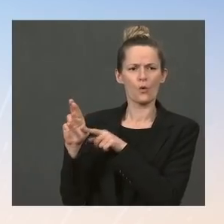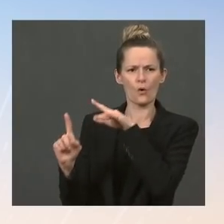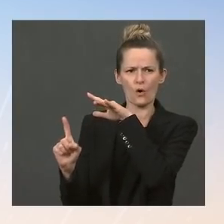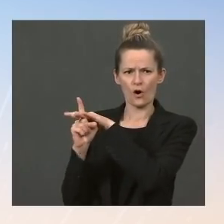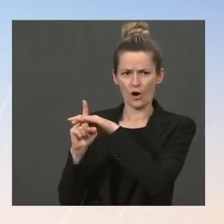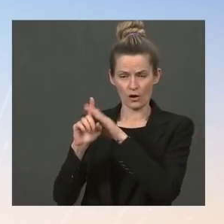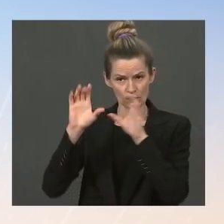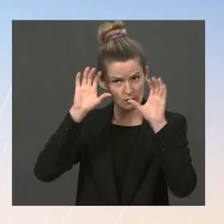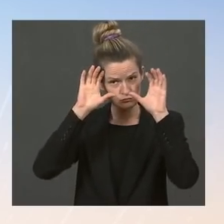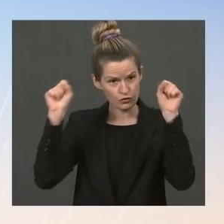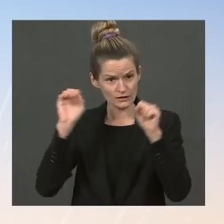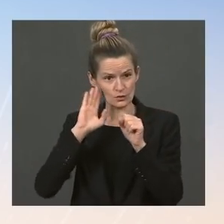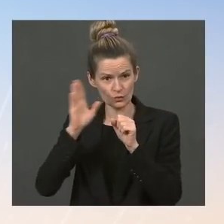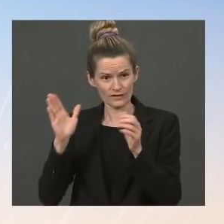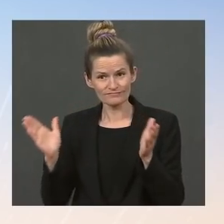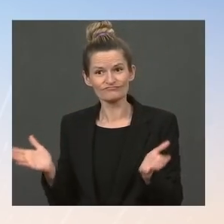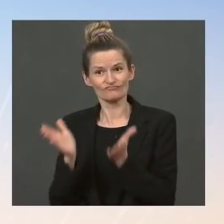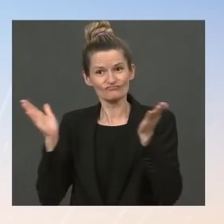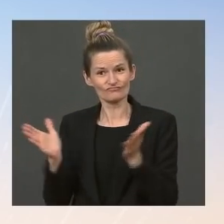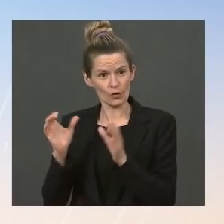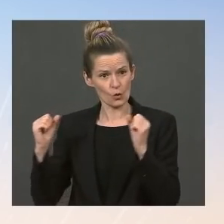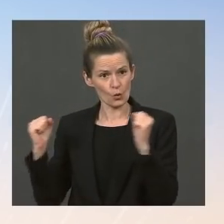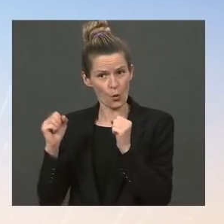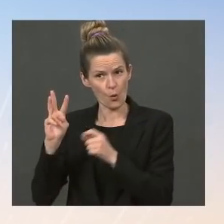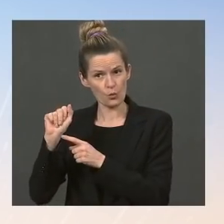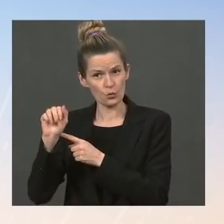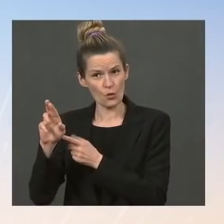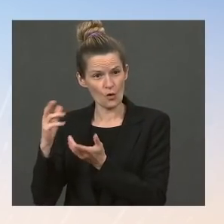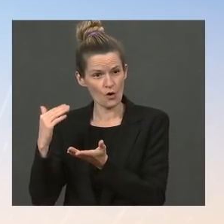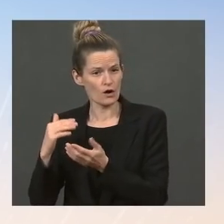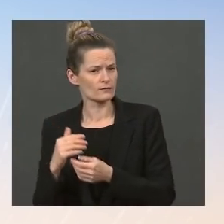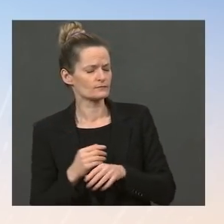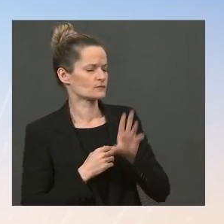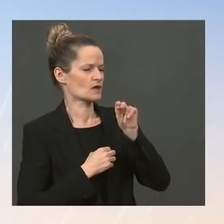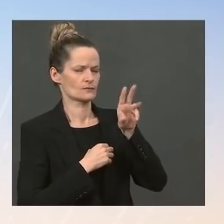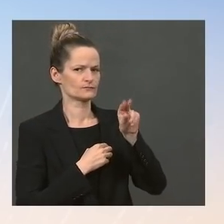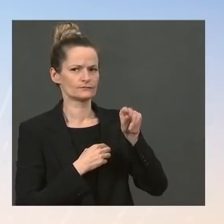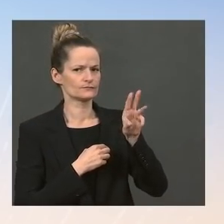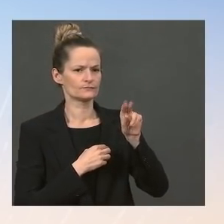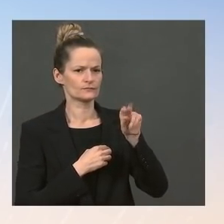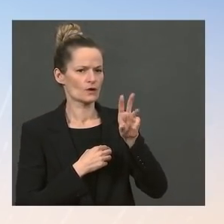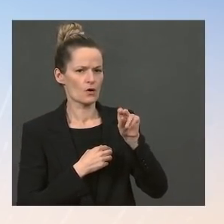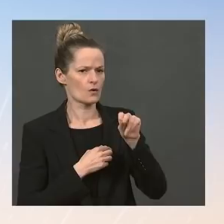Ms. Psaki: No. This partnership, announced yesterday, is not about any one country.